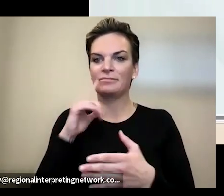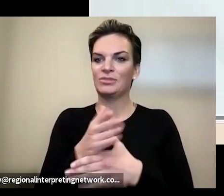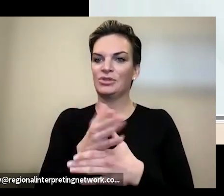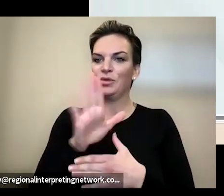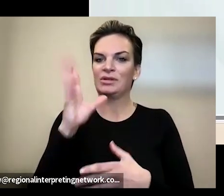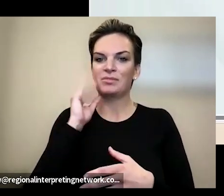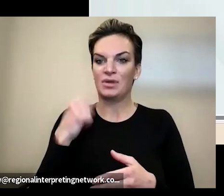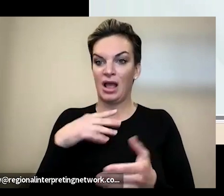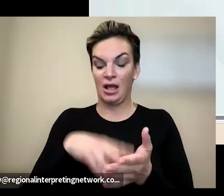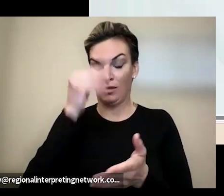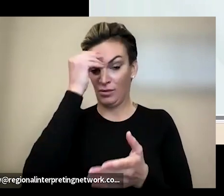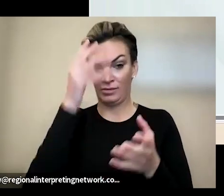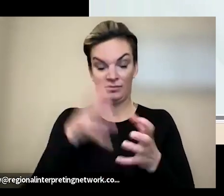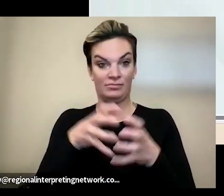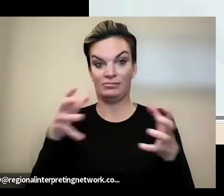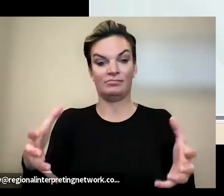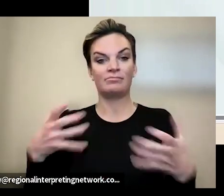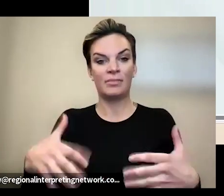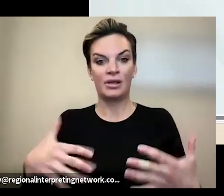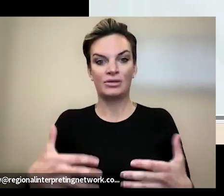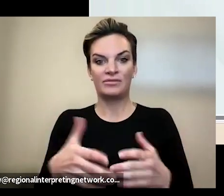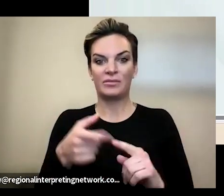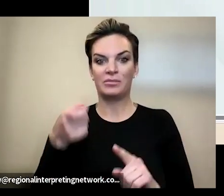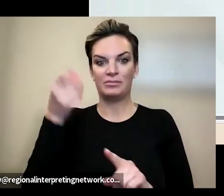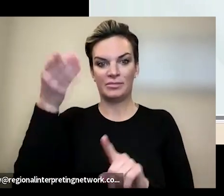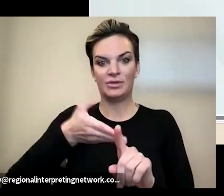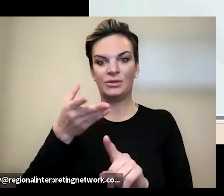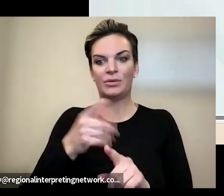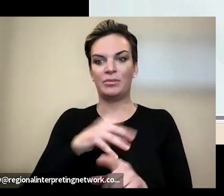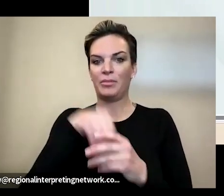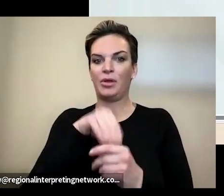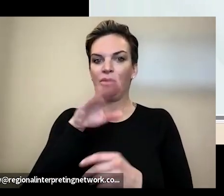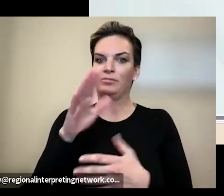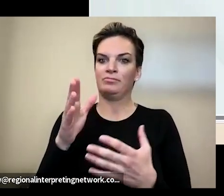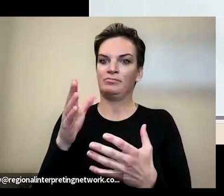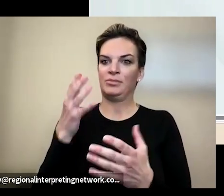so much from you and being a part of your world, just since we met just a handful of